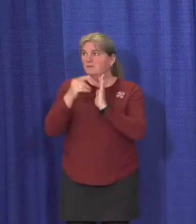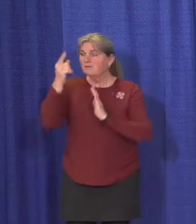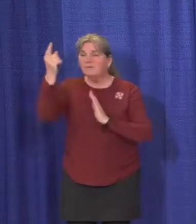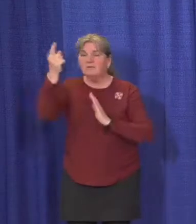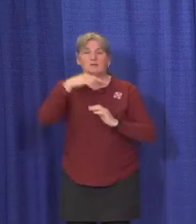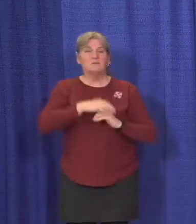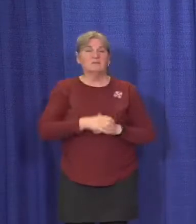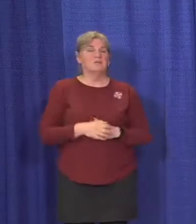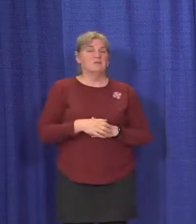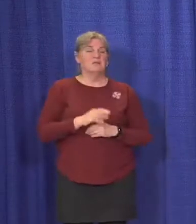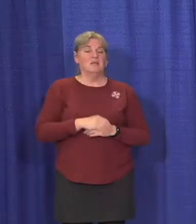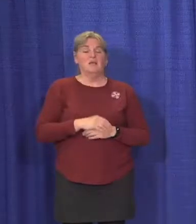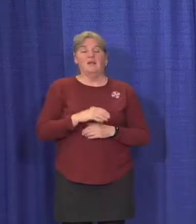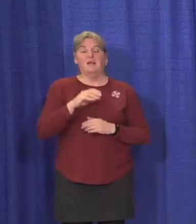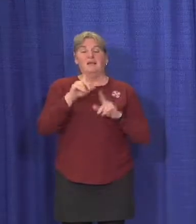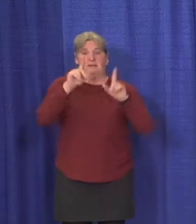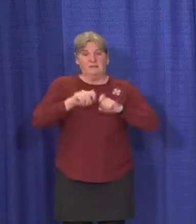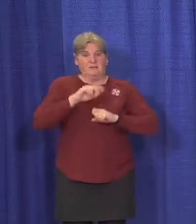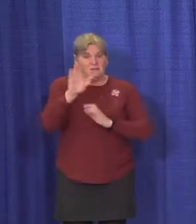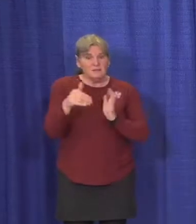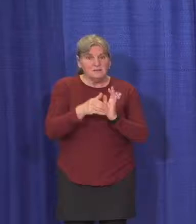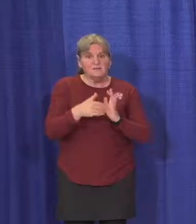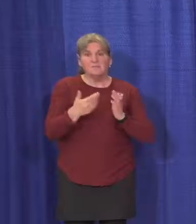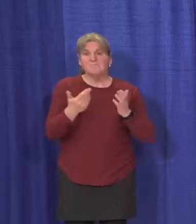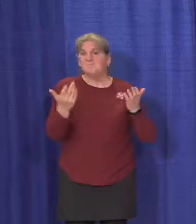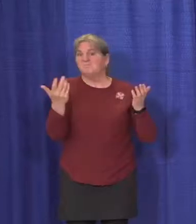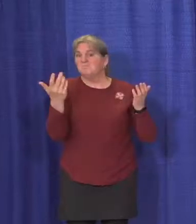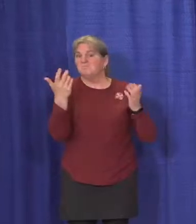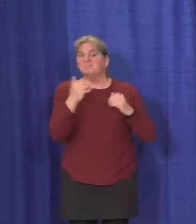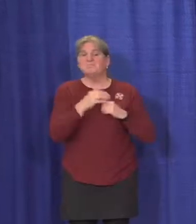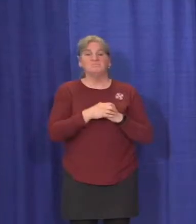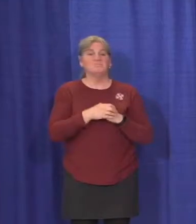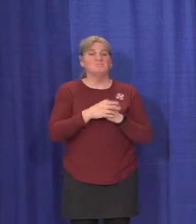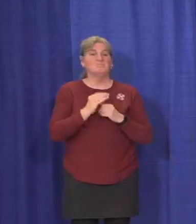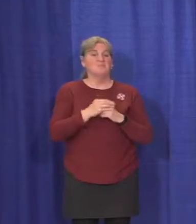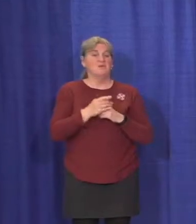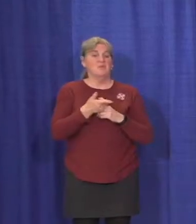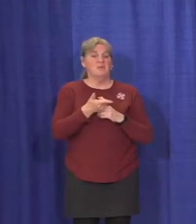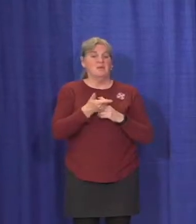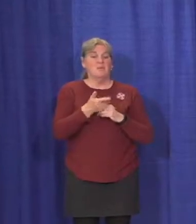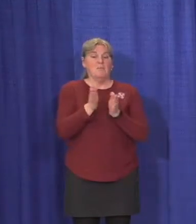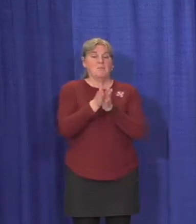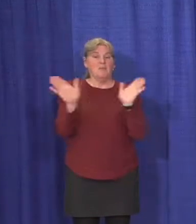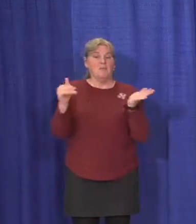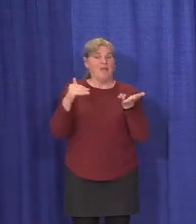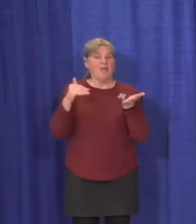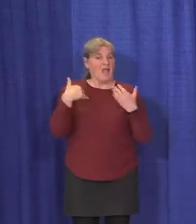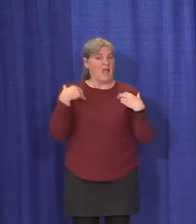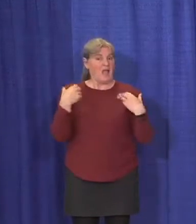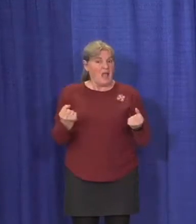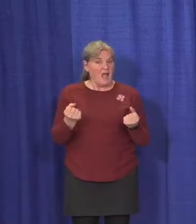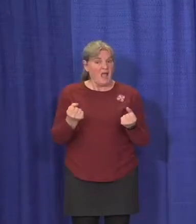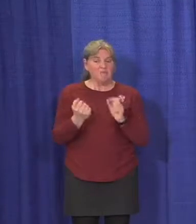care or community clinics or the testing, whether the frontline a